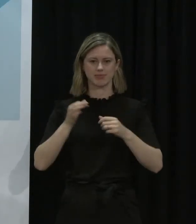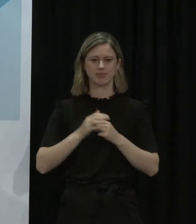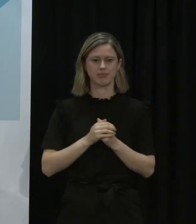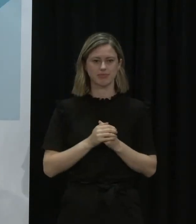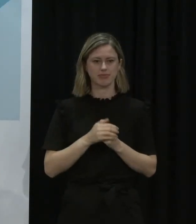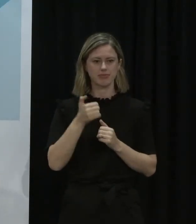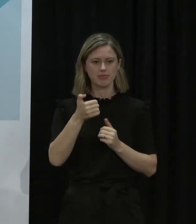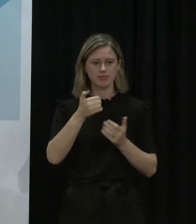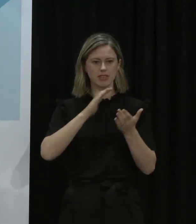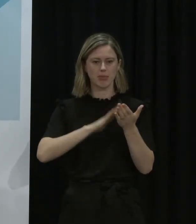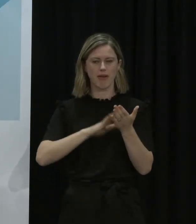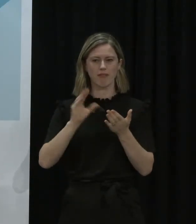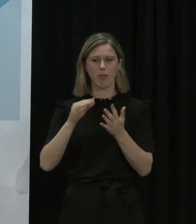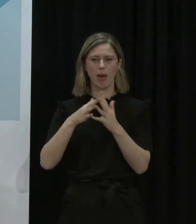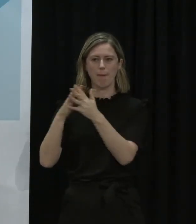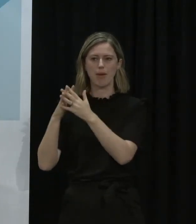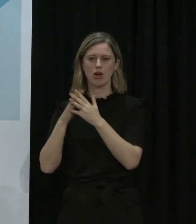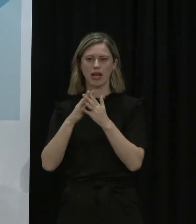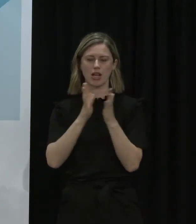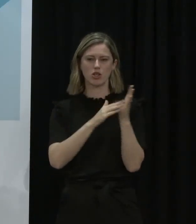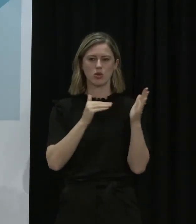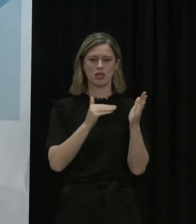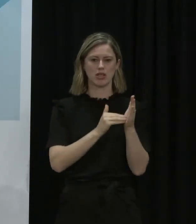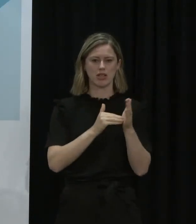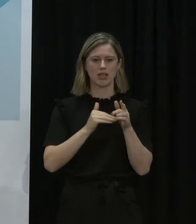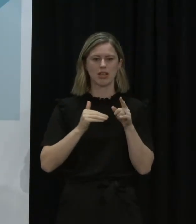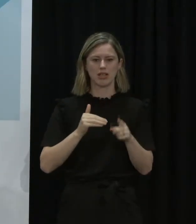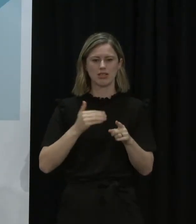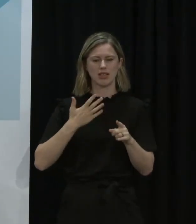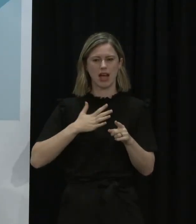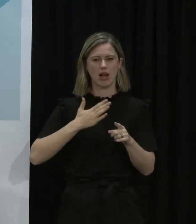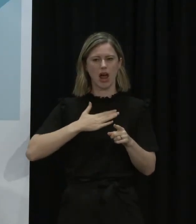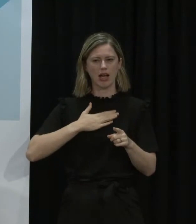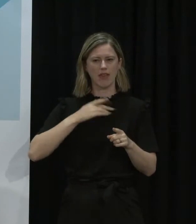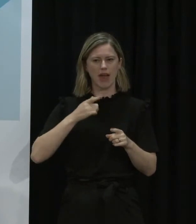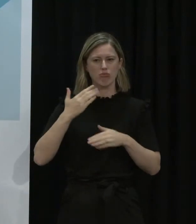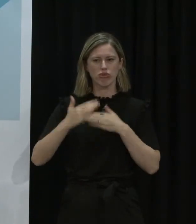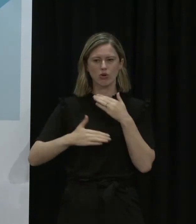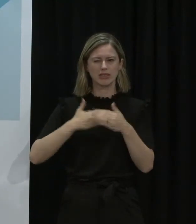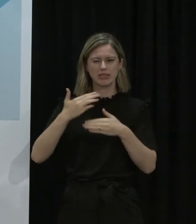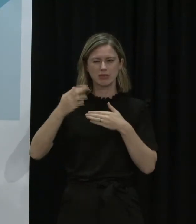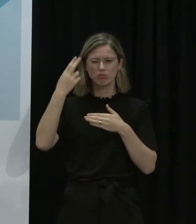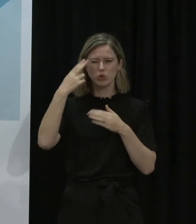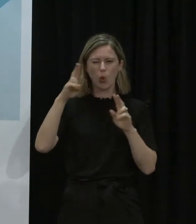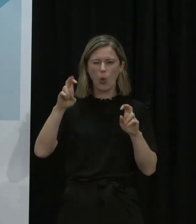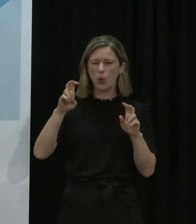answer is there but I do think that is one of the challenges.